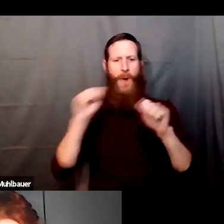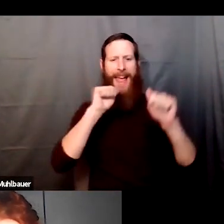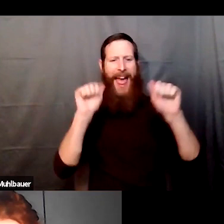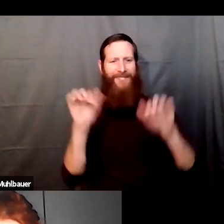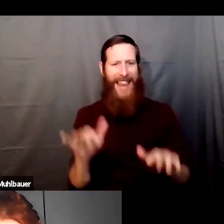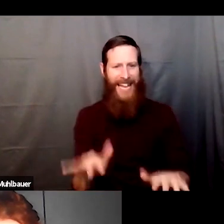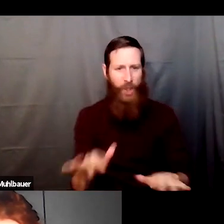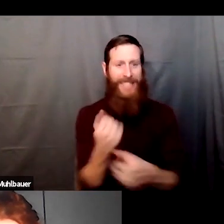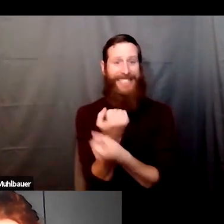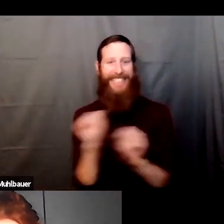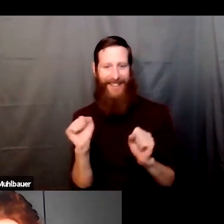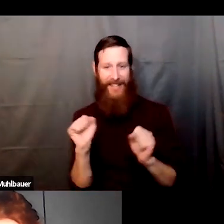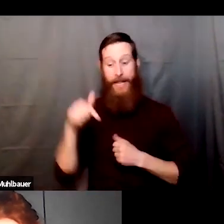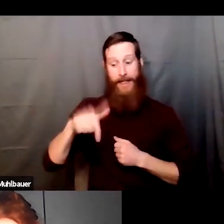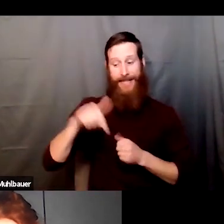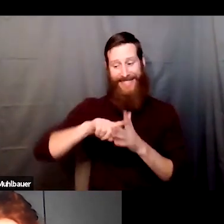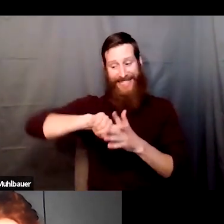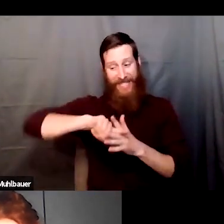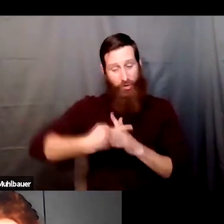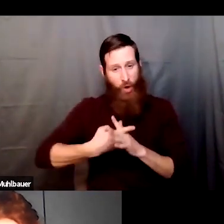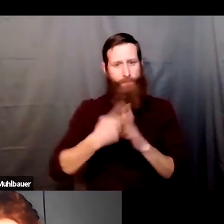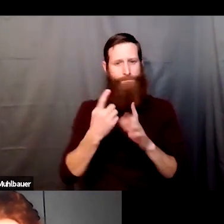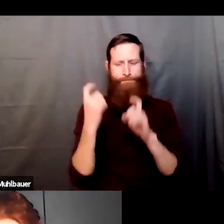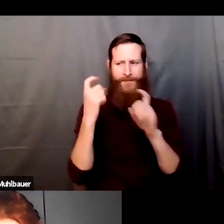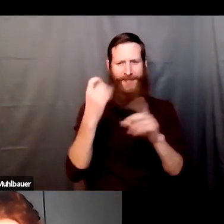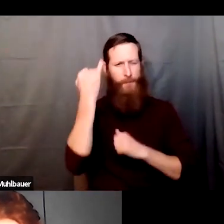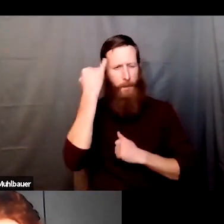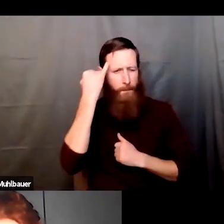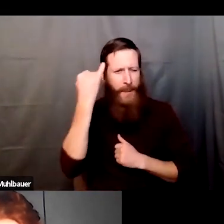And this introduction will really give folks a good idea of how how to get